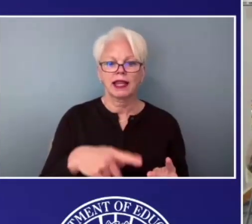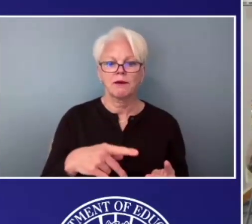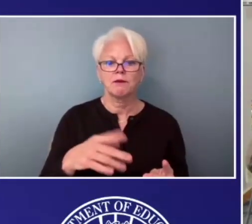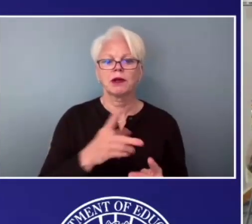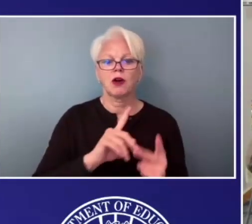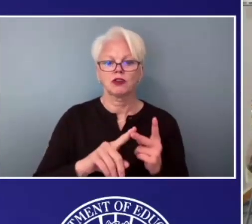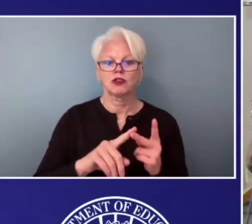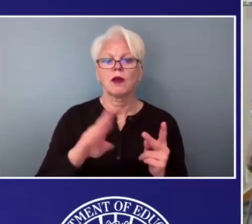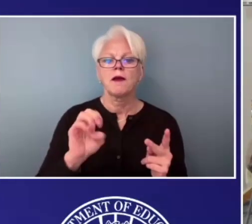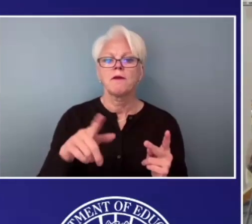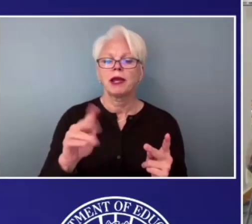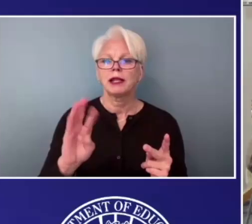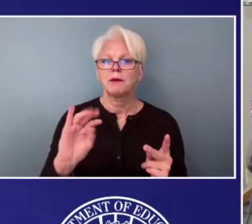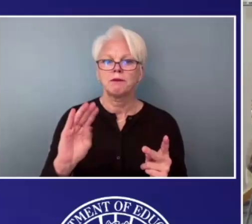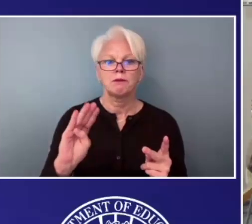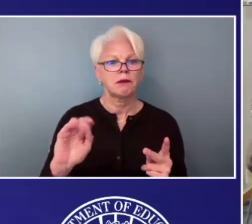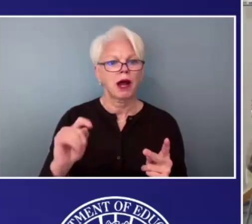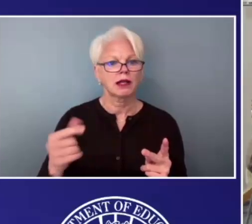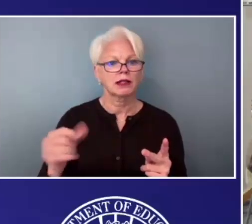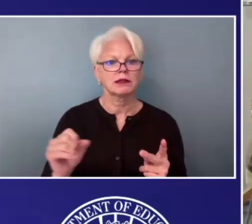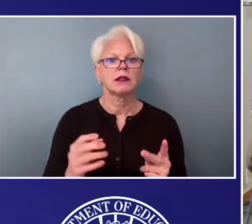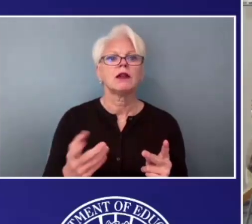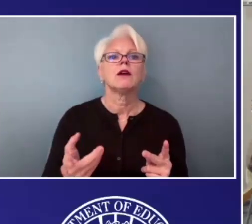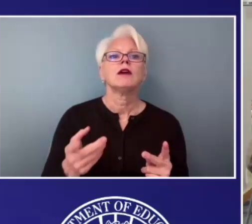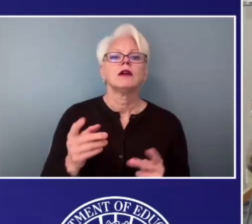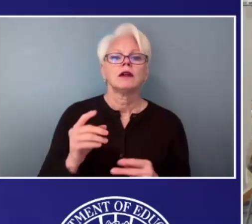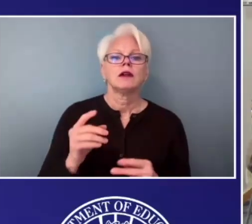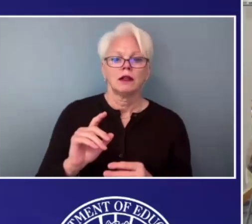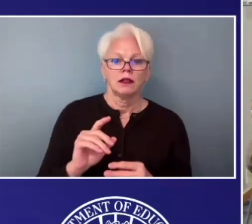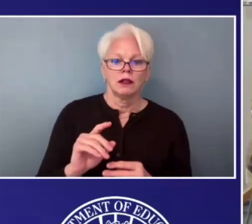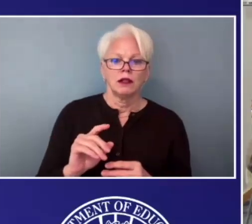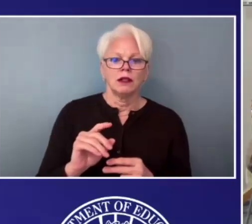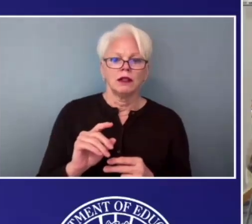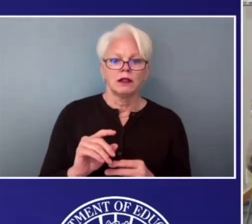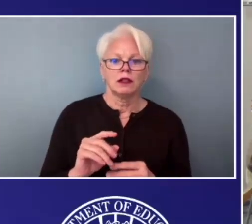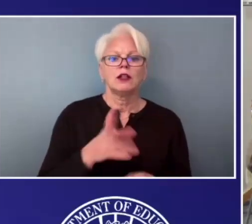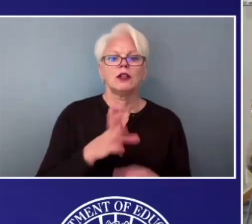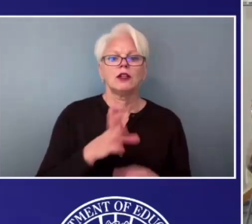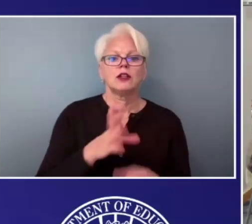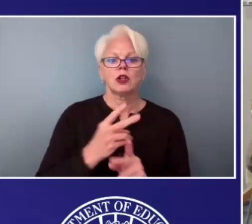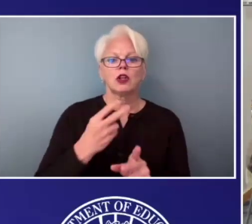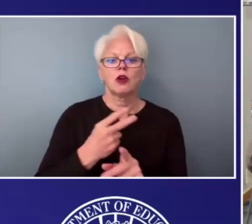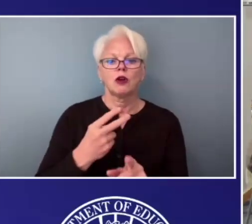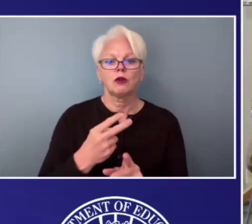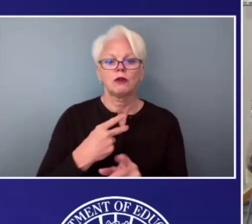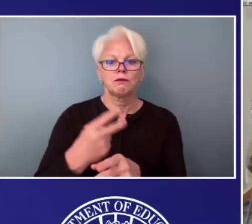Student loan borrowers, primary? Deborah Lilly. And the alternate, Emeka Oguh, is not able to be with us this week.